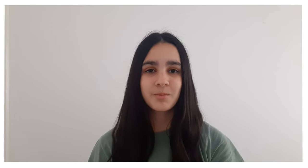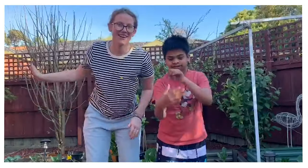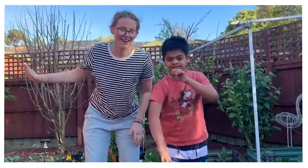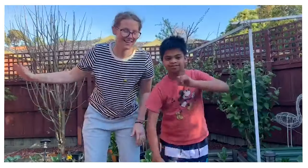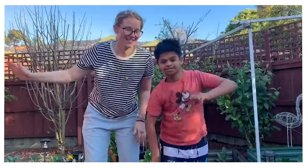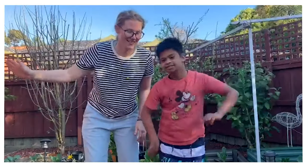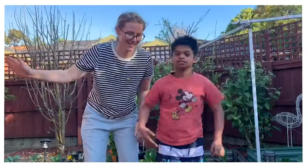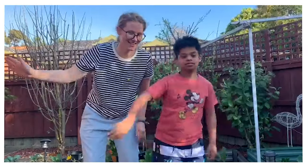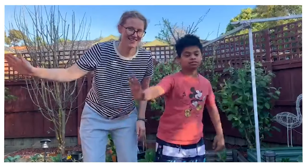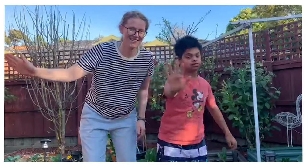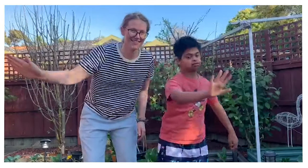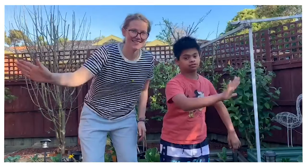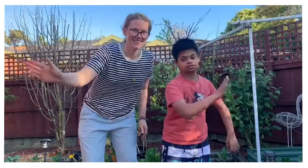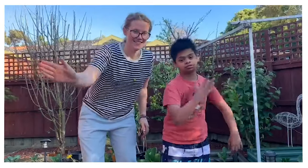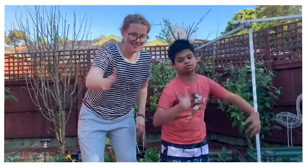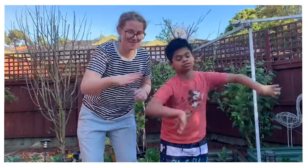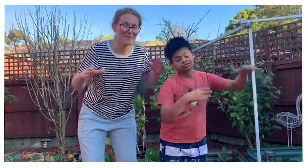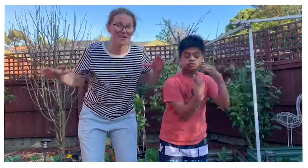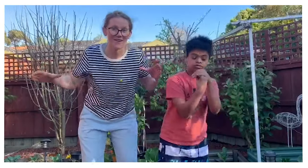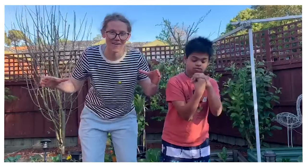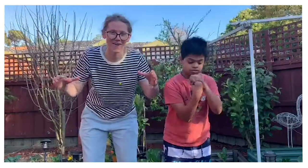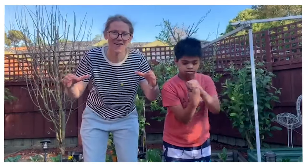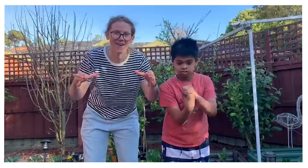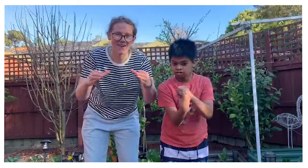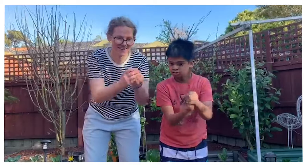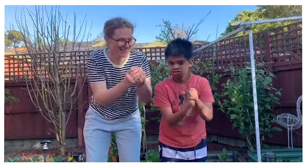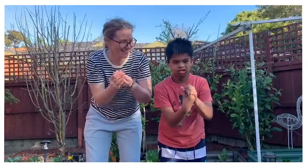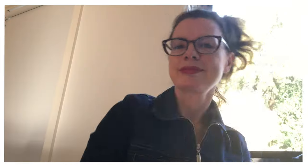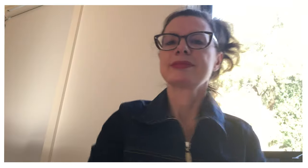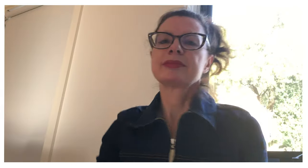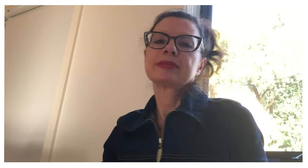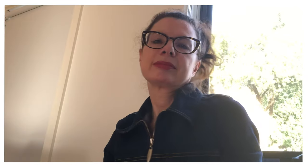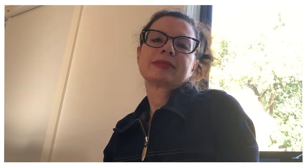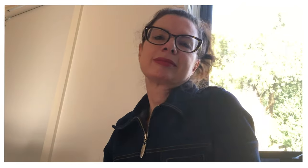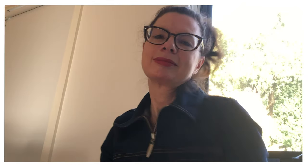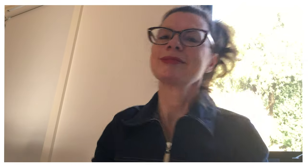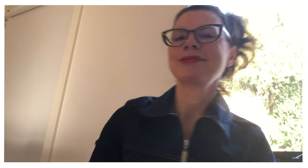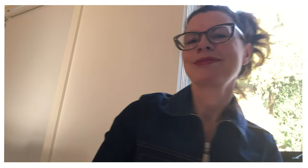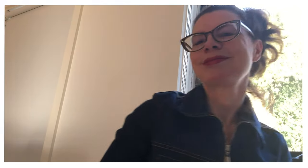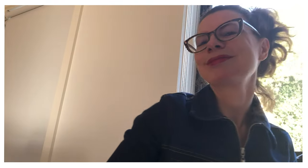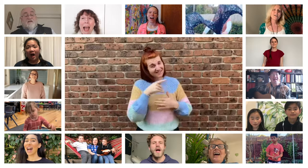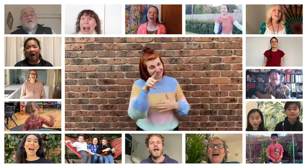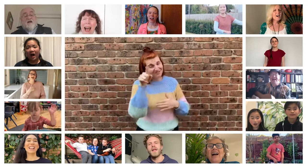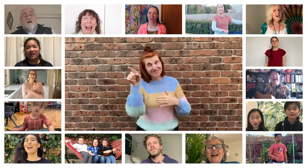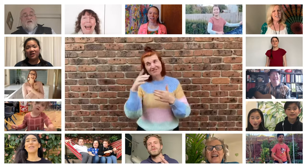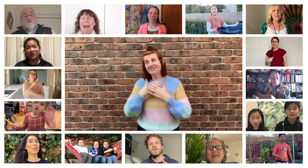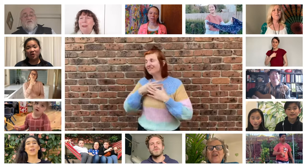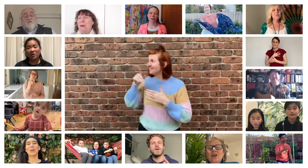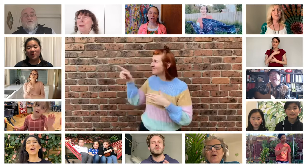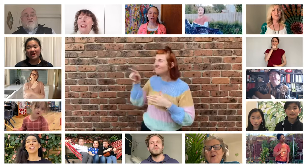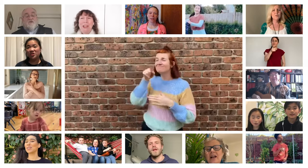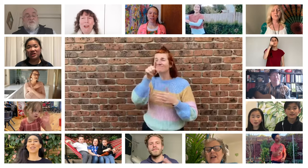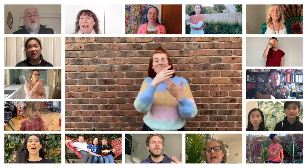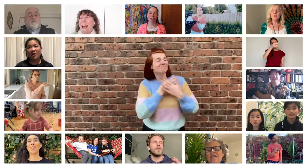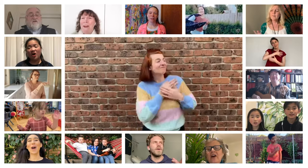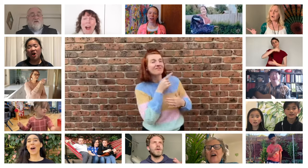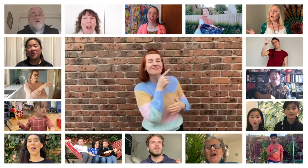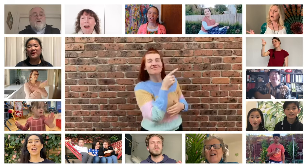that we're all in this together. I love you, and you love her